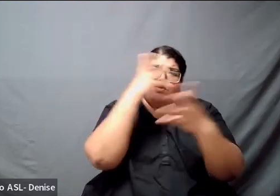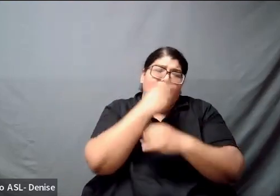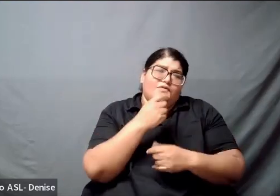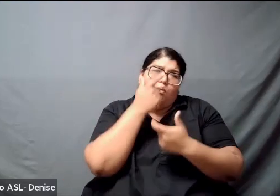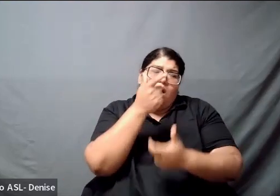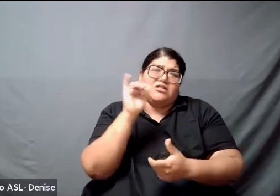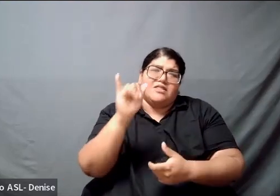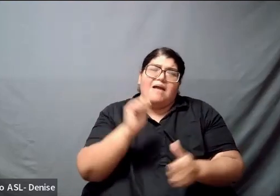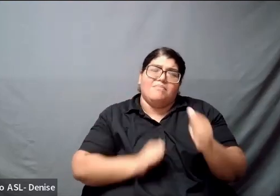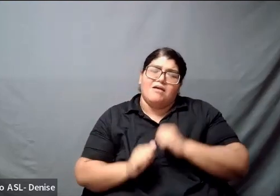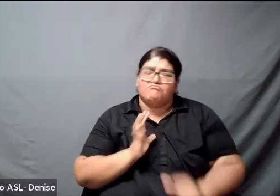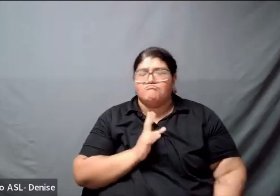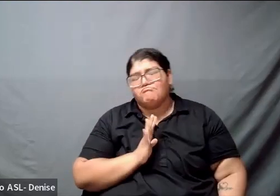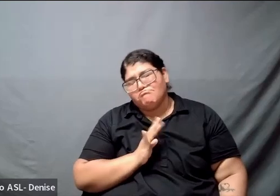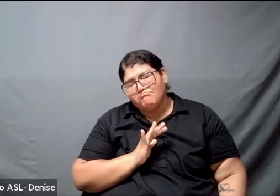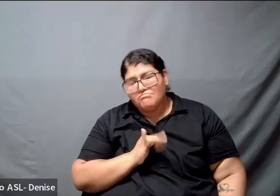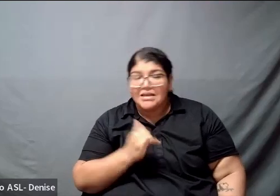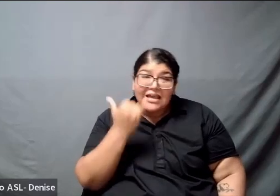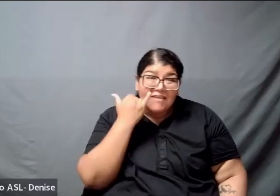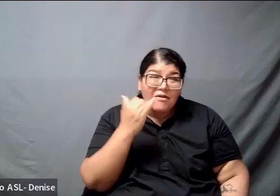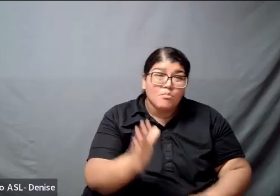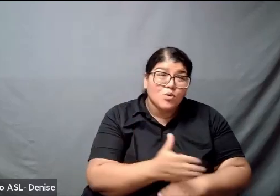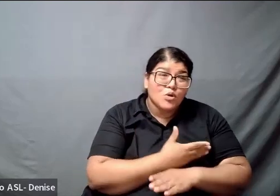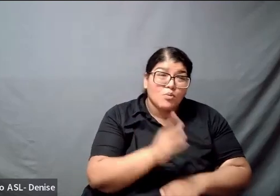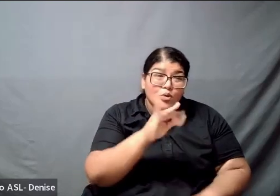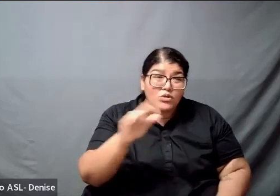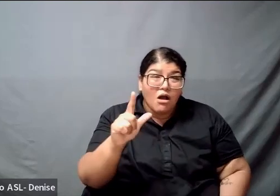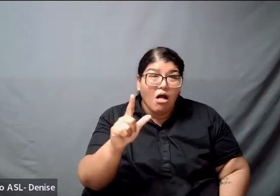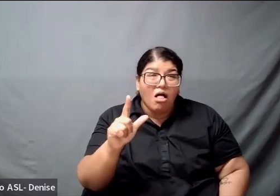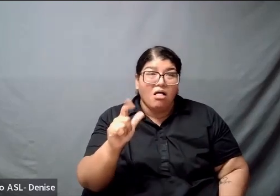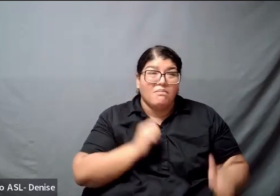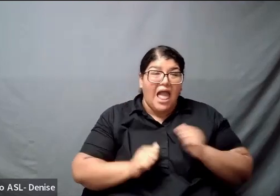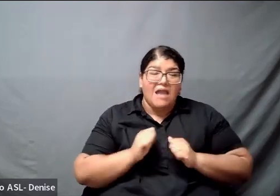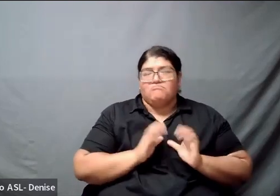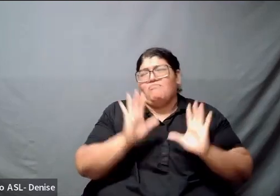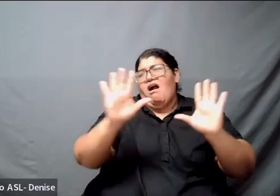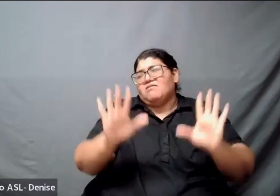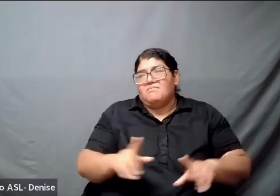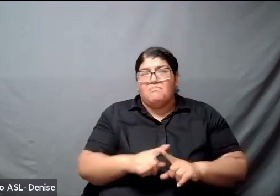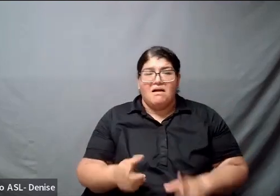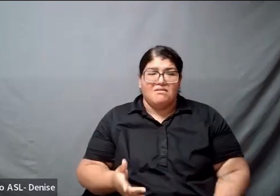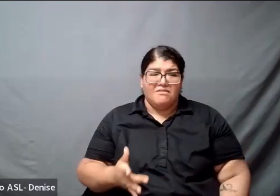So if it were ever a musical or something, that'd be awesome. But I don't know that I need to be in movies. I don't trust movies.